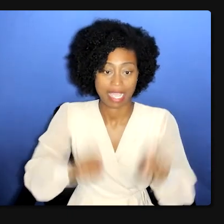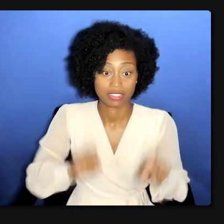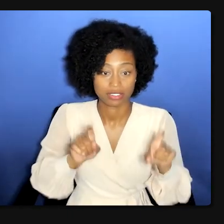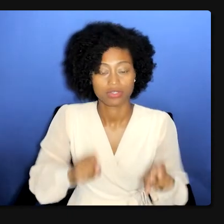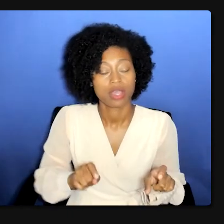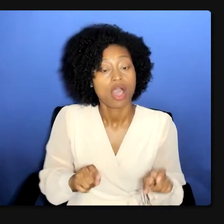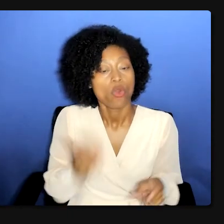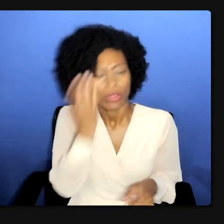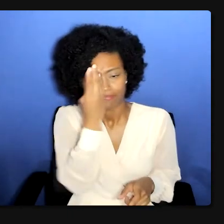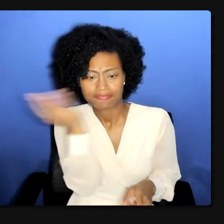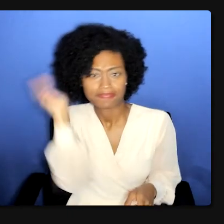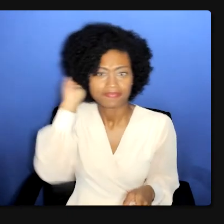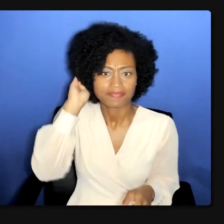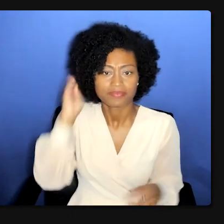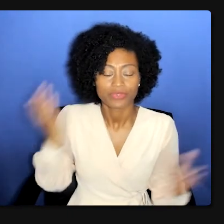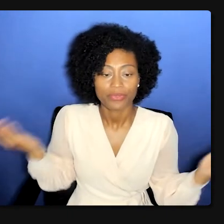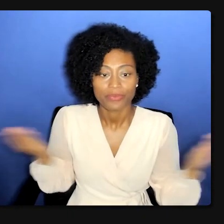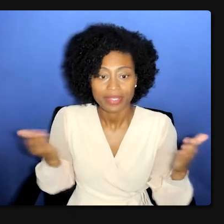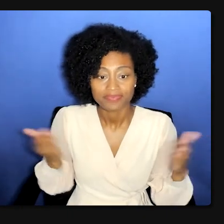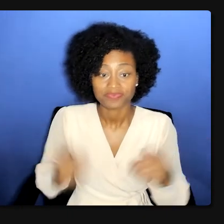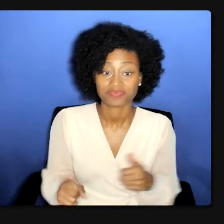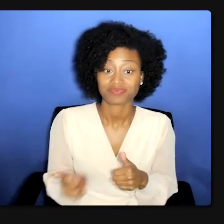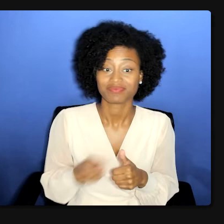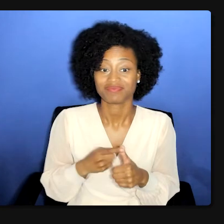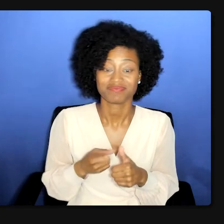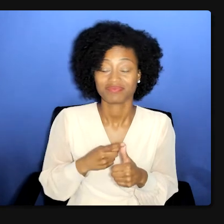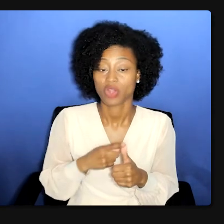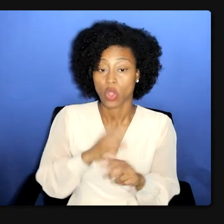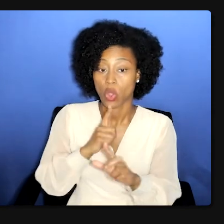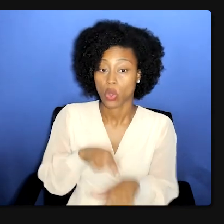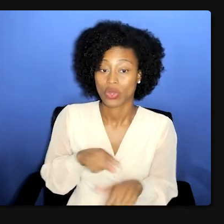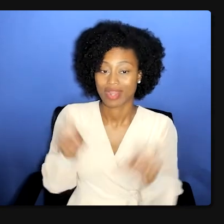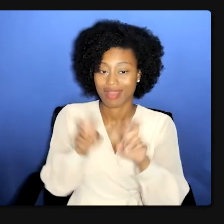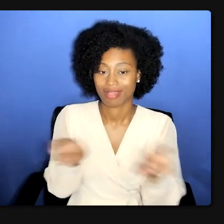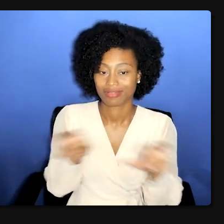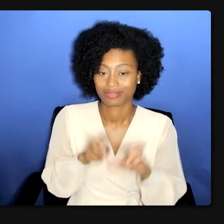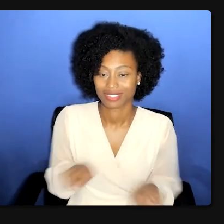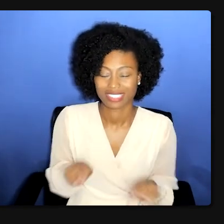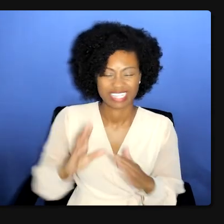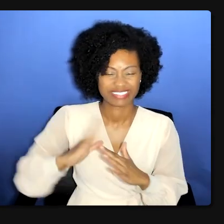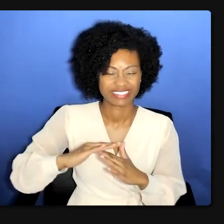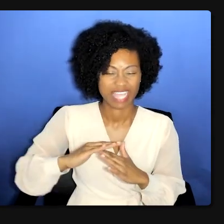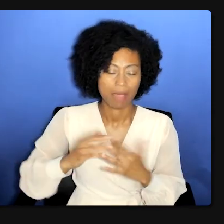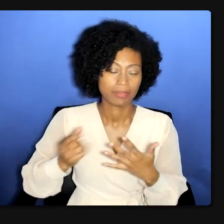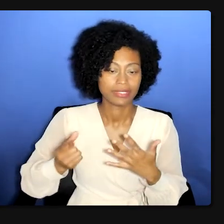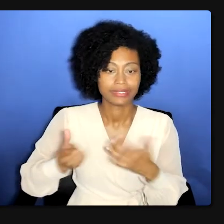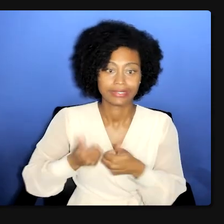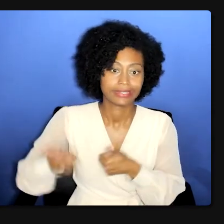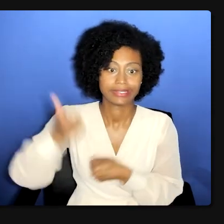So what were the takeaways here? Well, on the highest order analysis, you know, the first order analysis, our top-tier data,